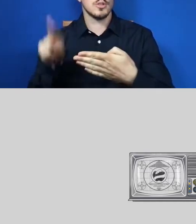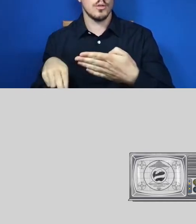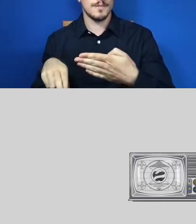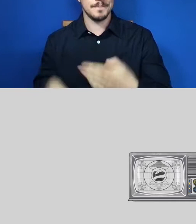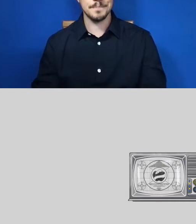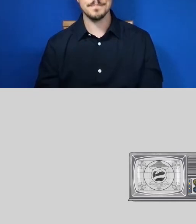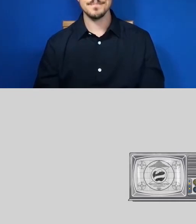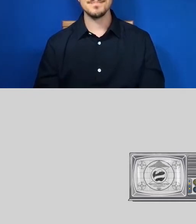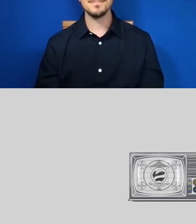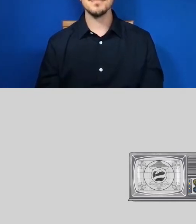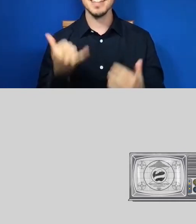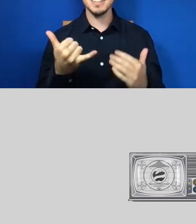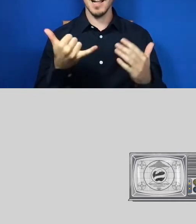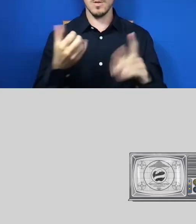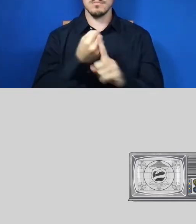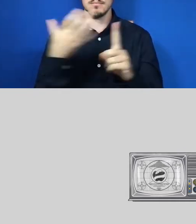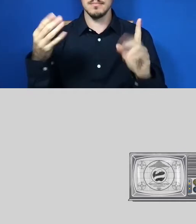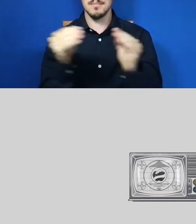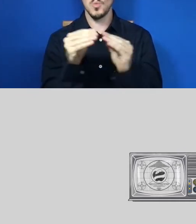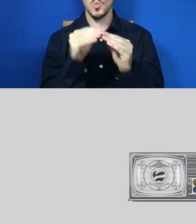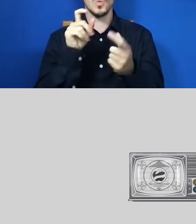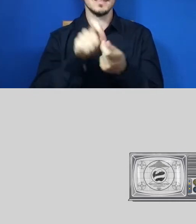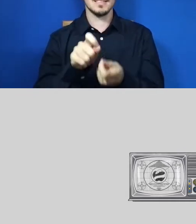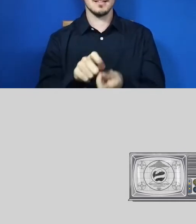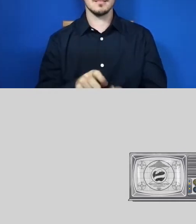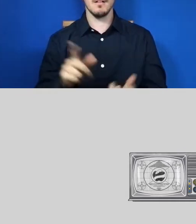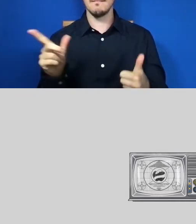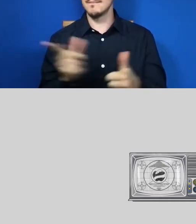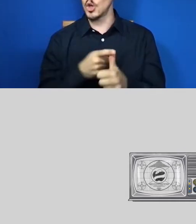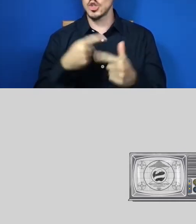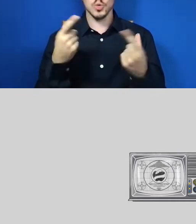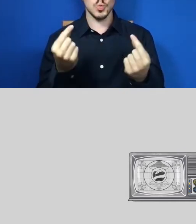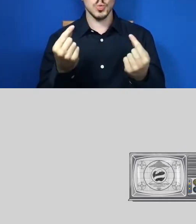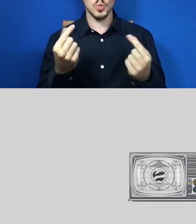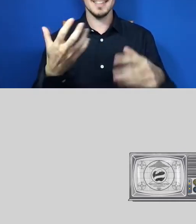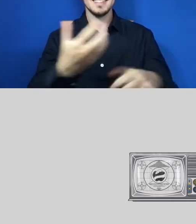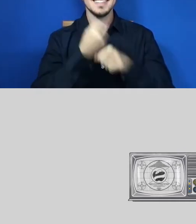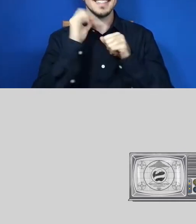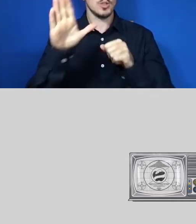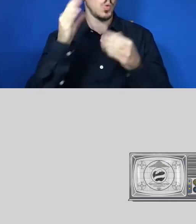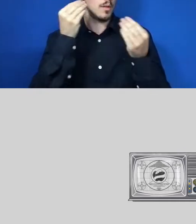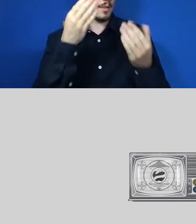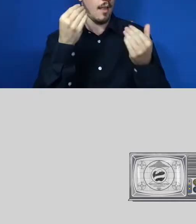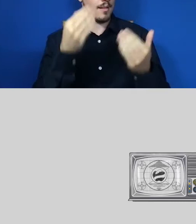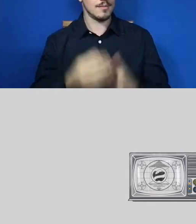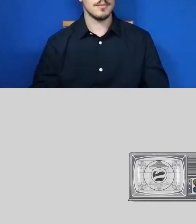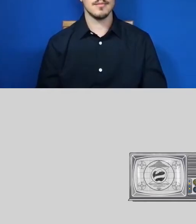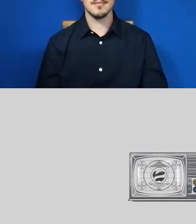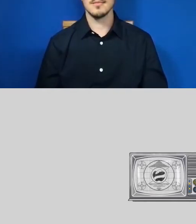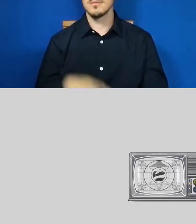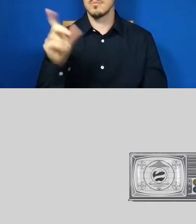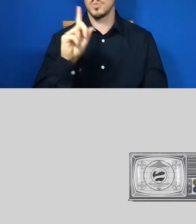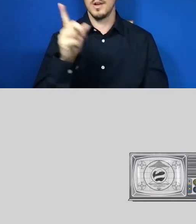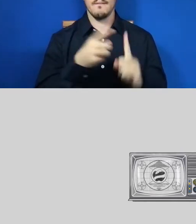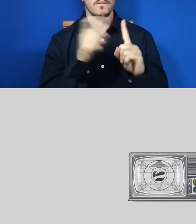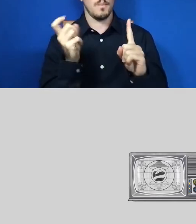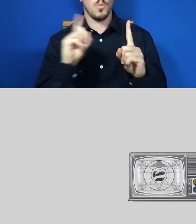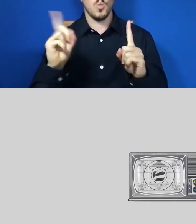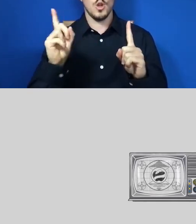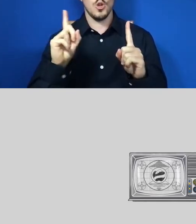Let's take a look at this in a bit more detail. The first step is to get your data. Where do you get your data, though?